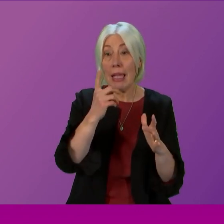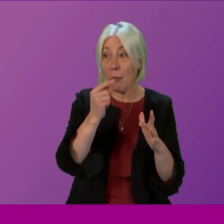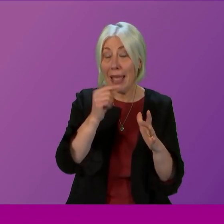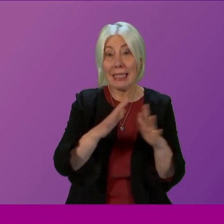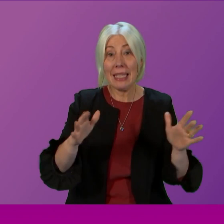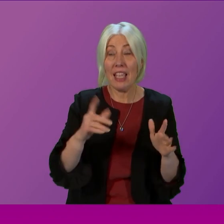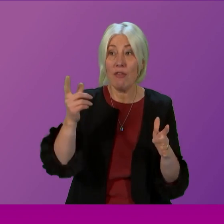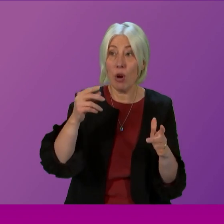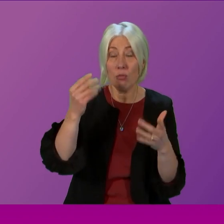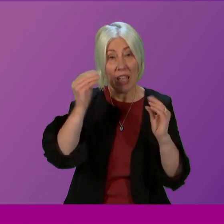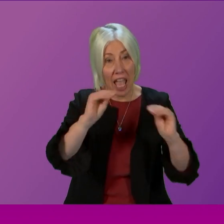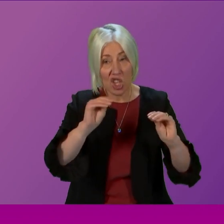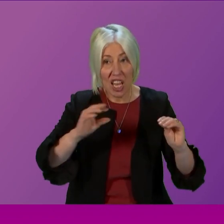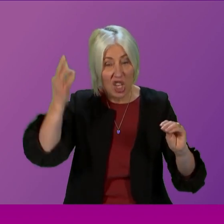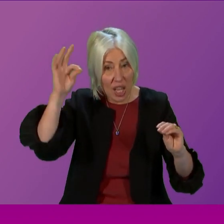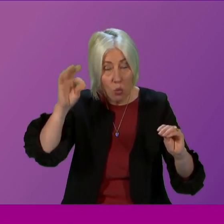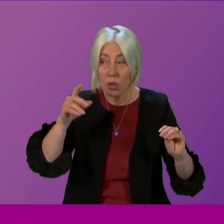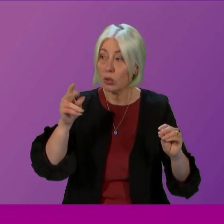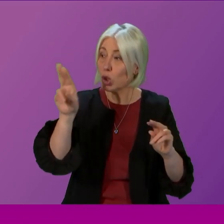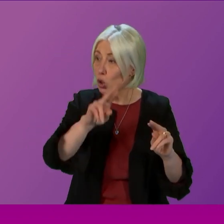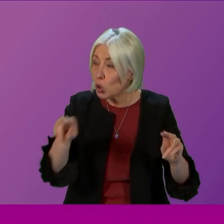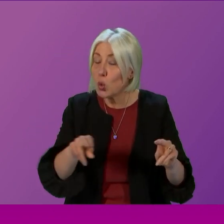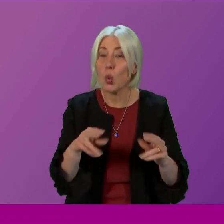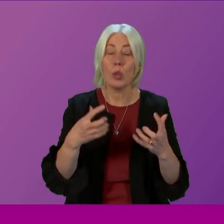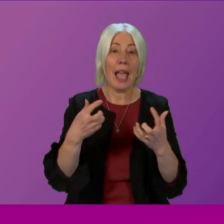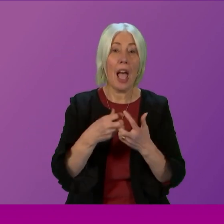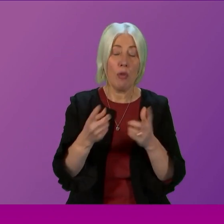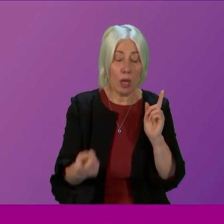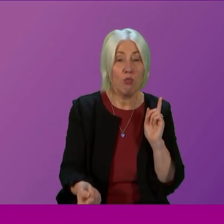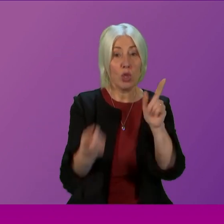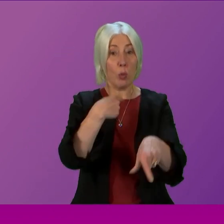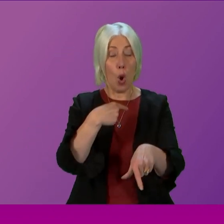authorities and schools to respond effectively to the needs of children and young people.